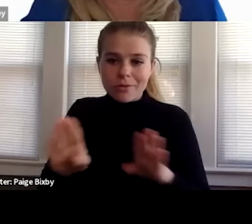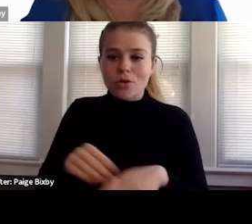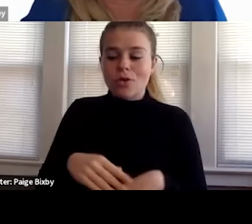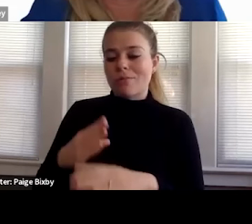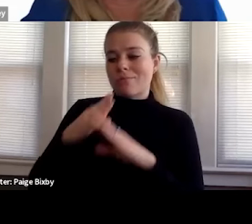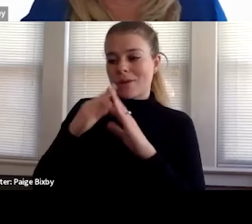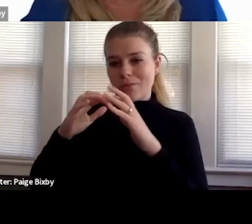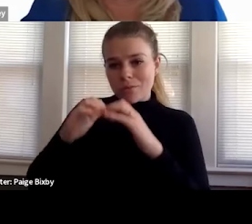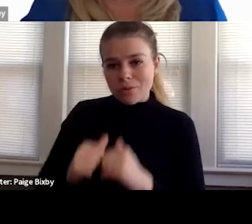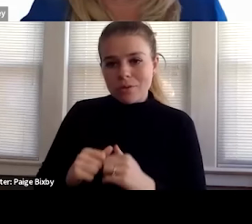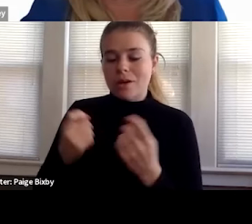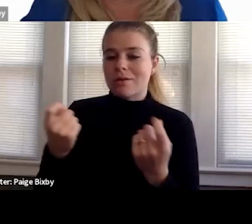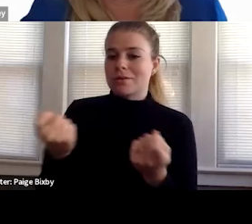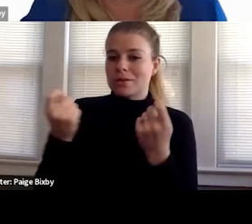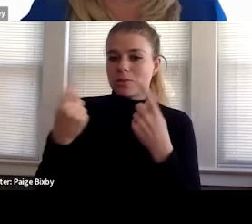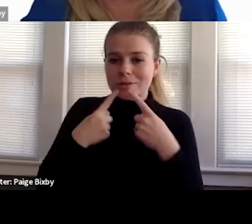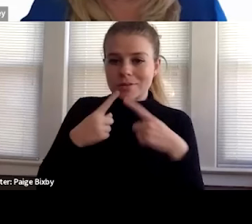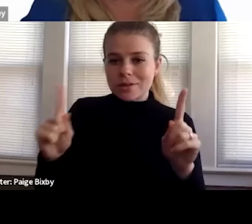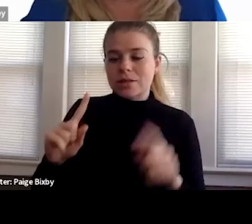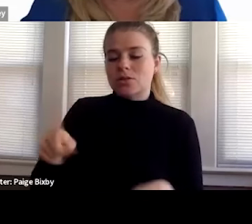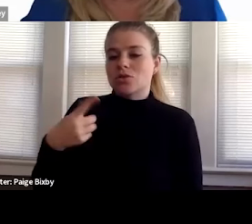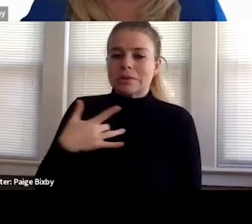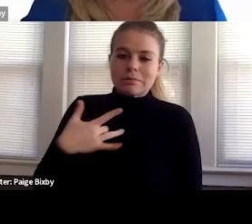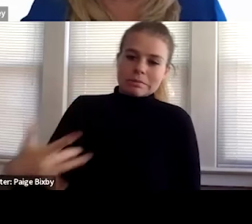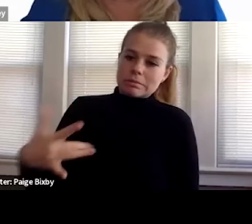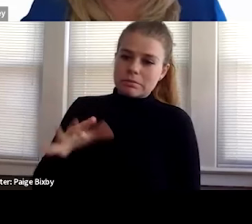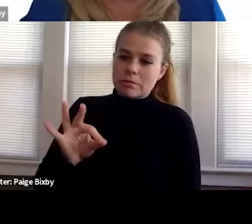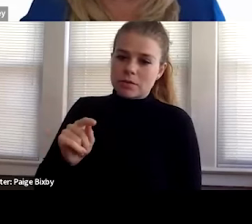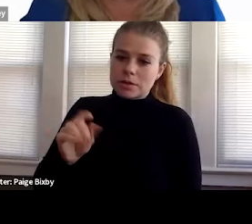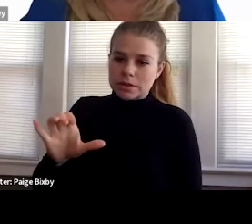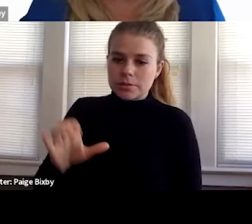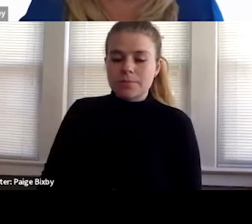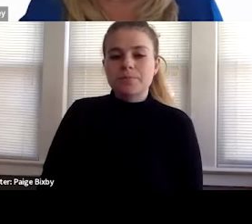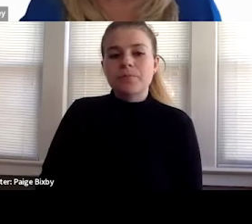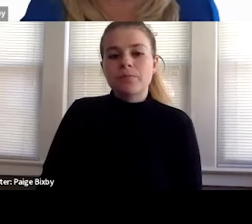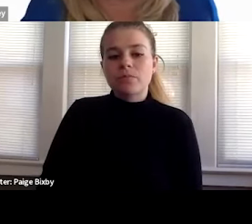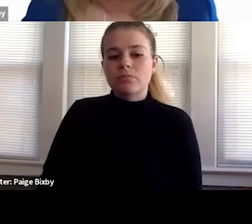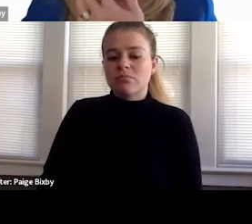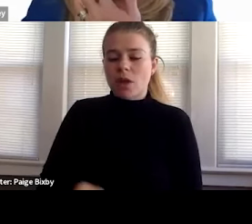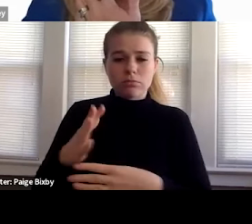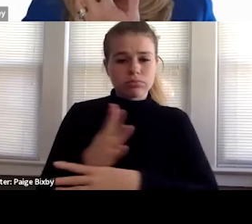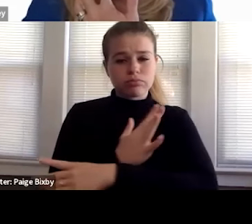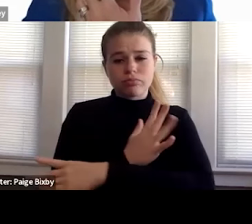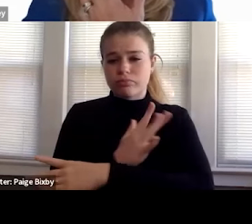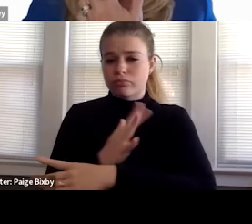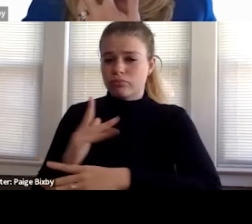celebrating successes just as a typical family treatment court. There's a range of this approach operating today